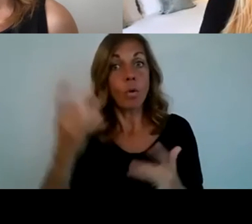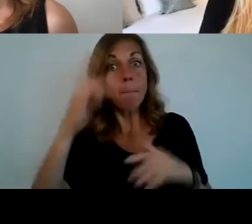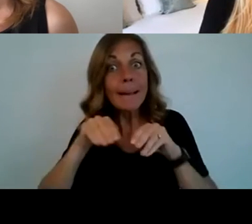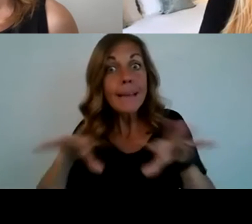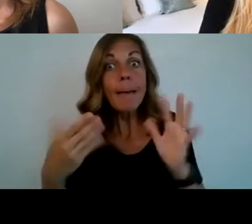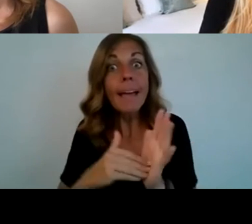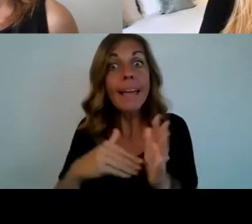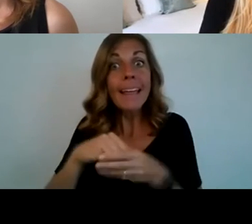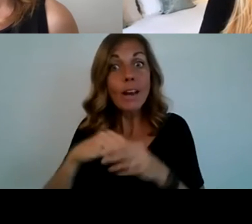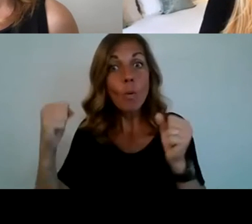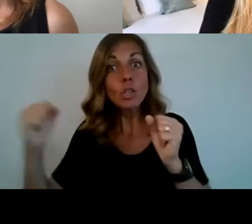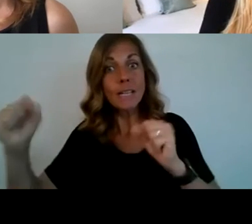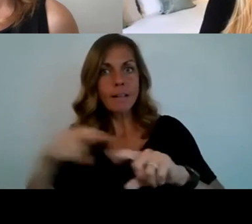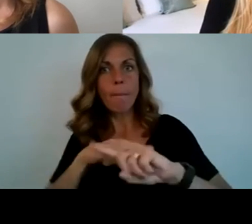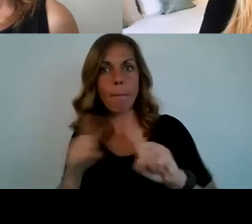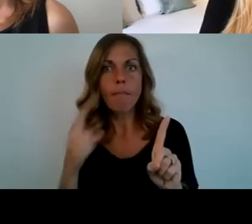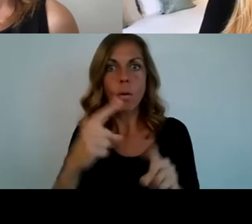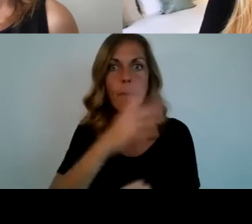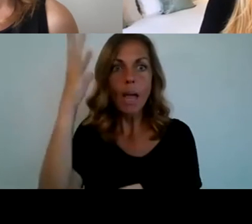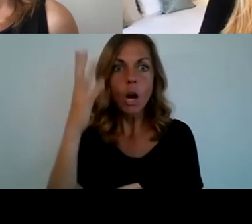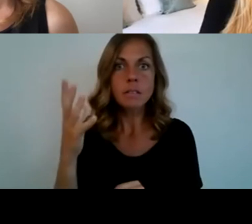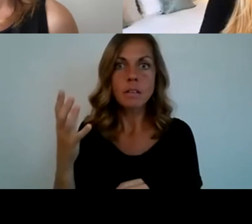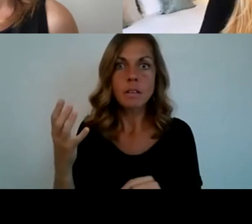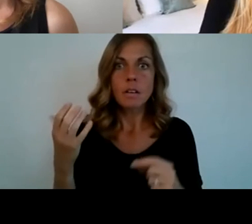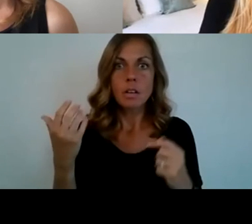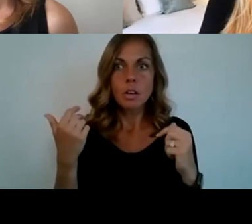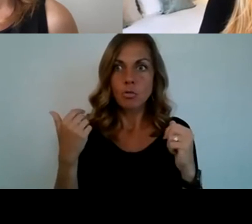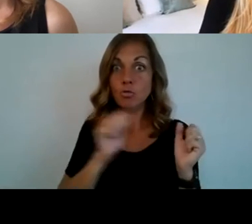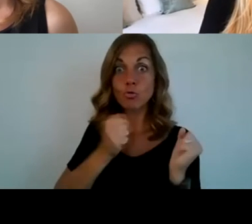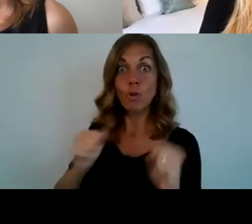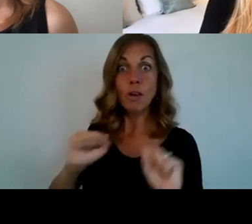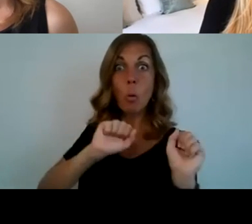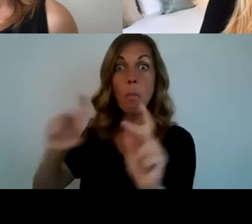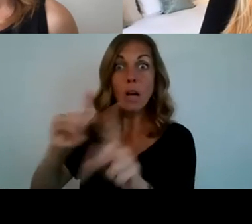to come back to work, trying to sort out what their kids are doing this summer, and the